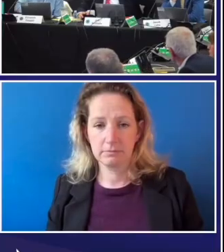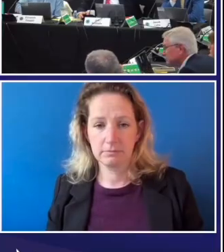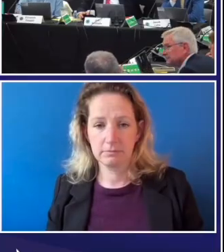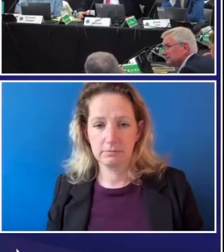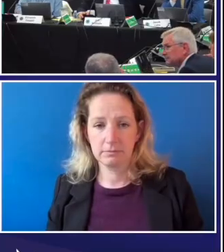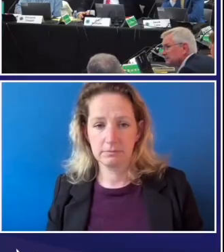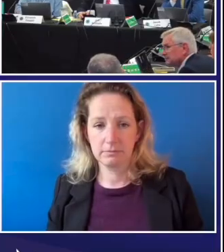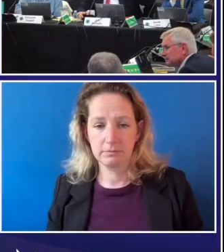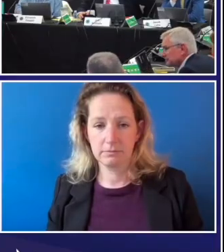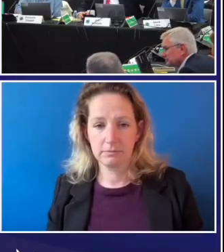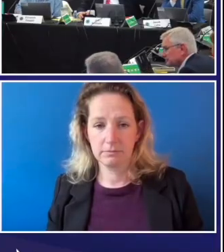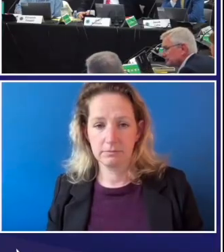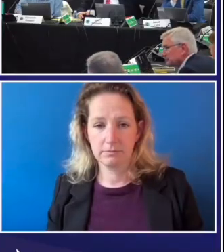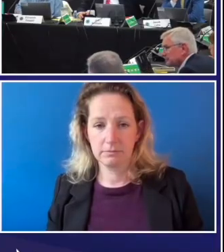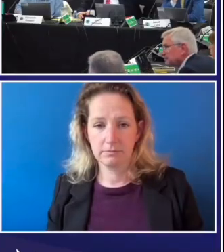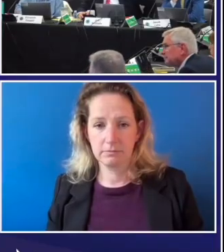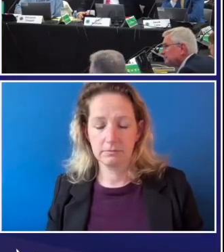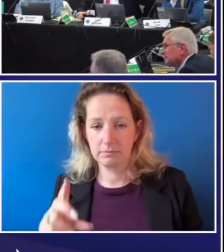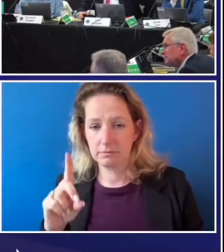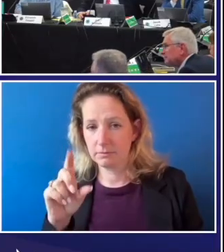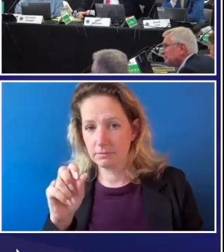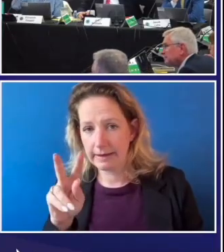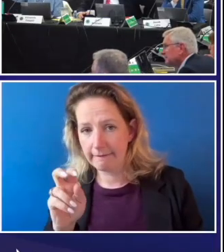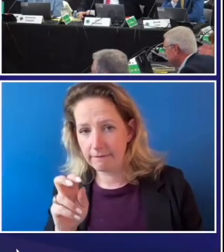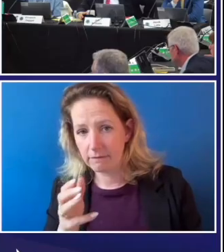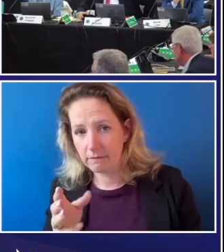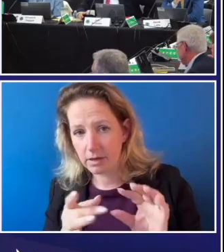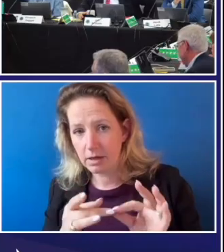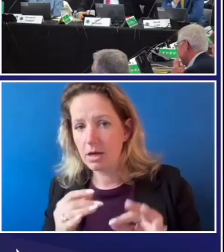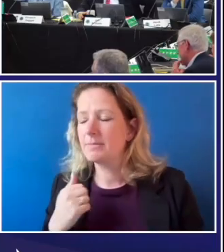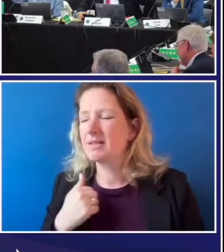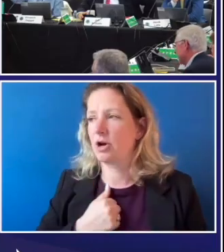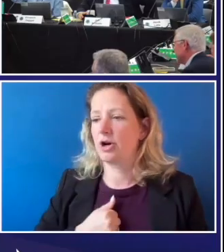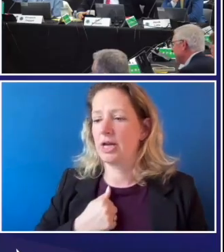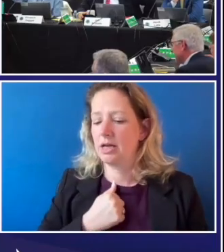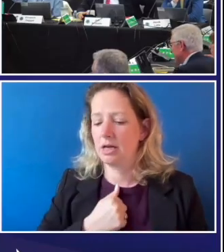I should, debut your bank, she have a car? Sorry, um, Bill was